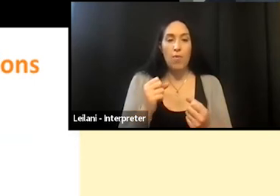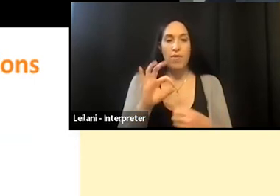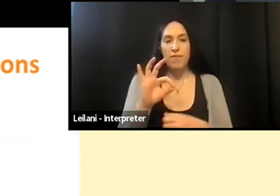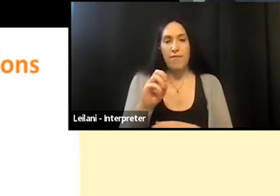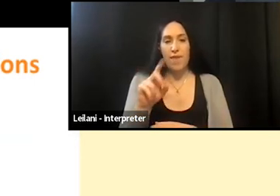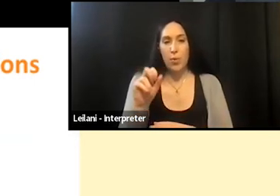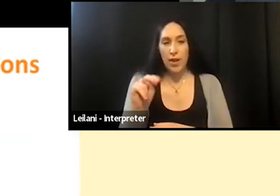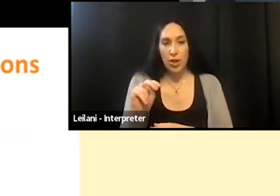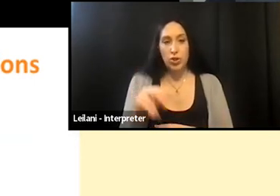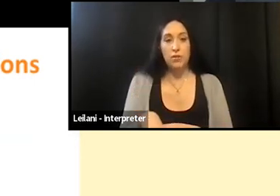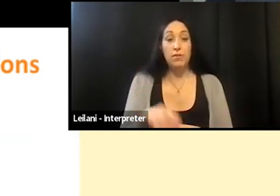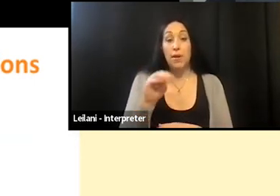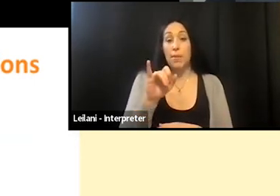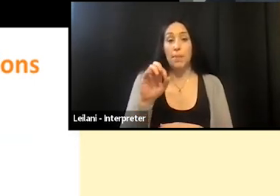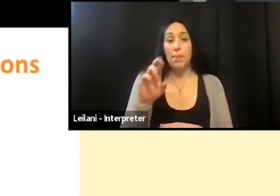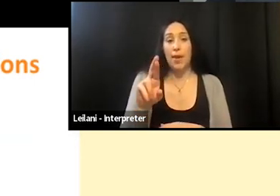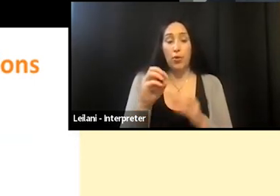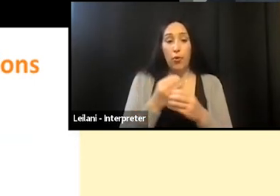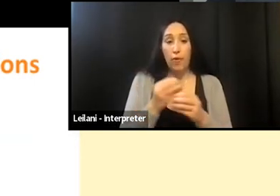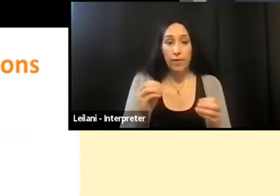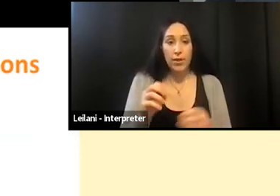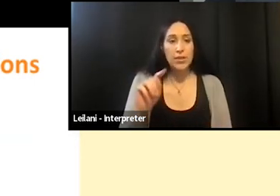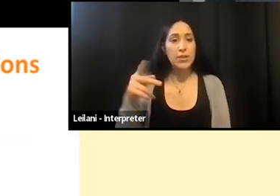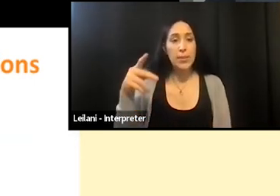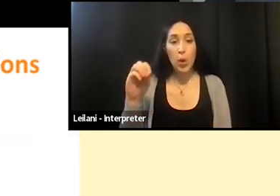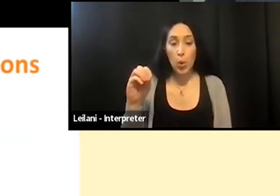Miami-Dade TPO, United Way of Miami-Dade